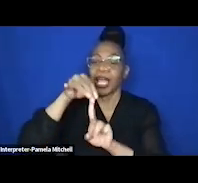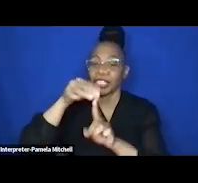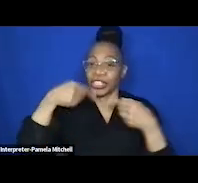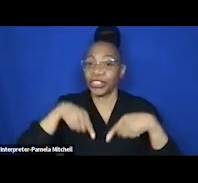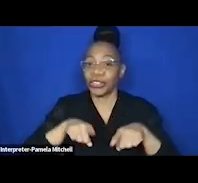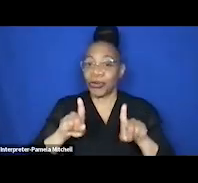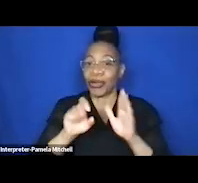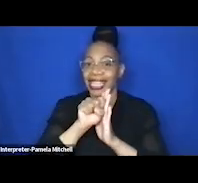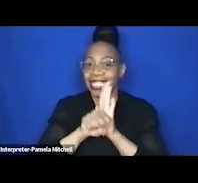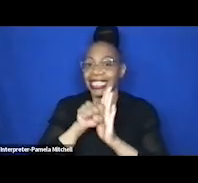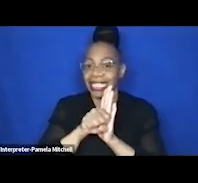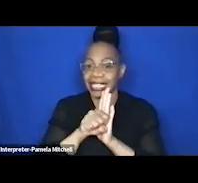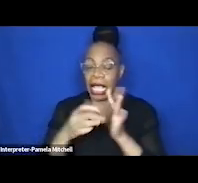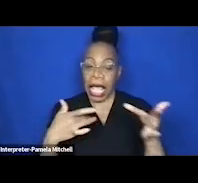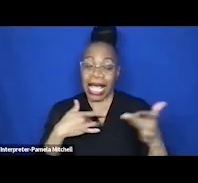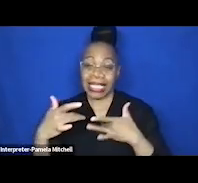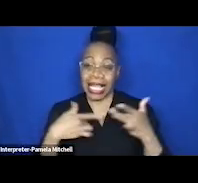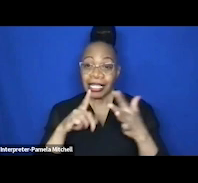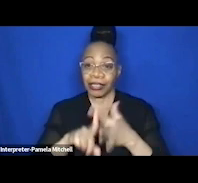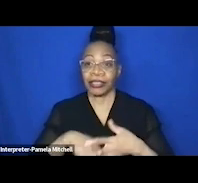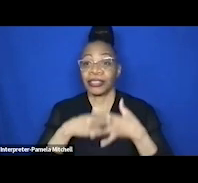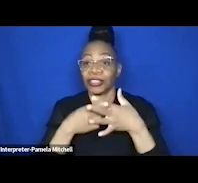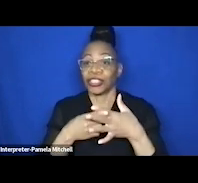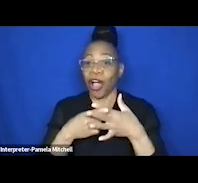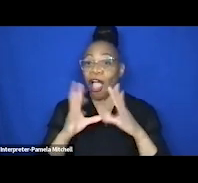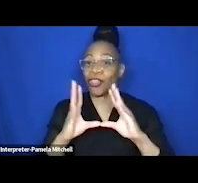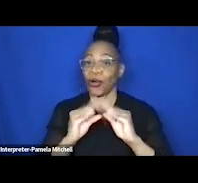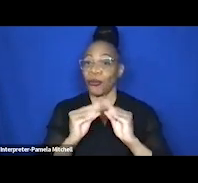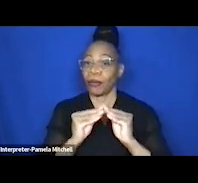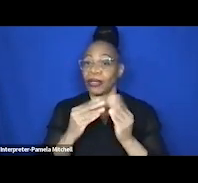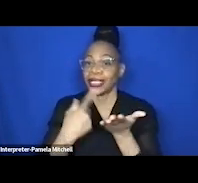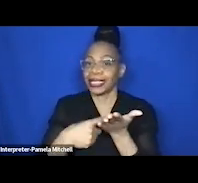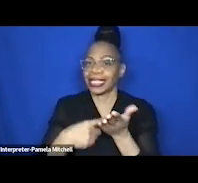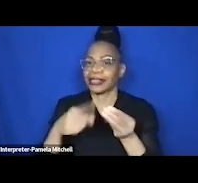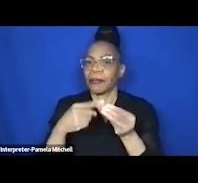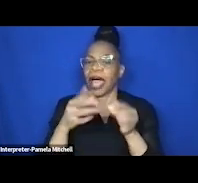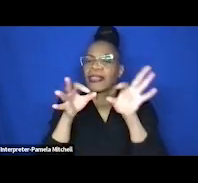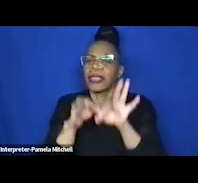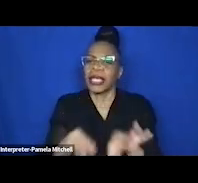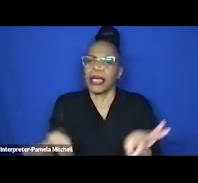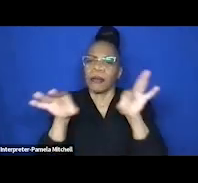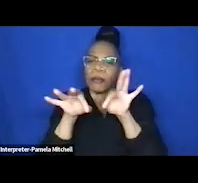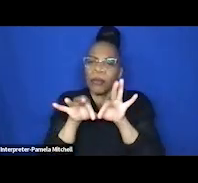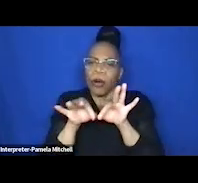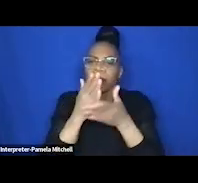So I am really excited to be kicking off our webinar today and really kind of talking about this important critical piece of homeless response systems,